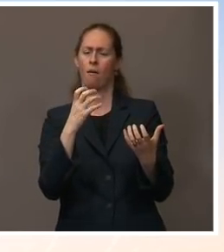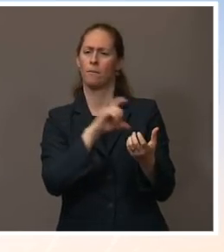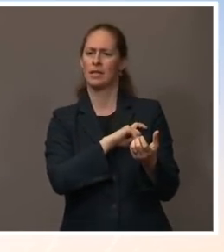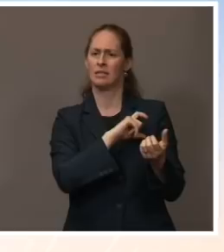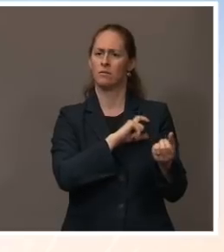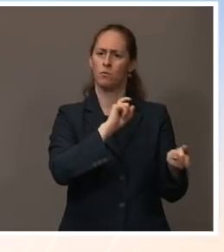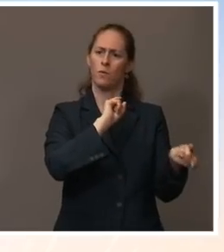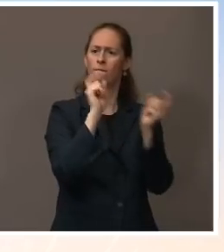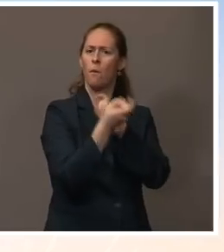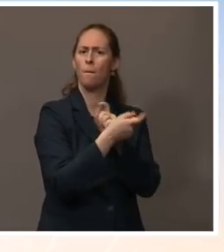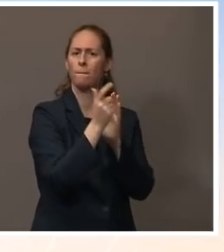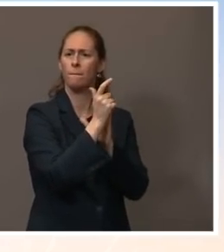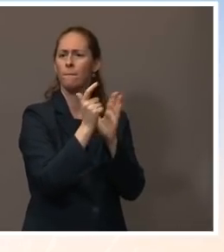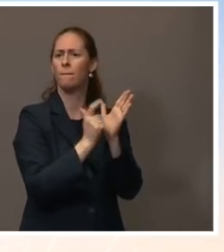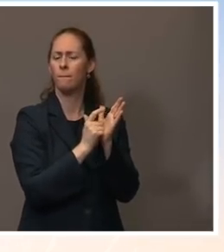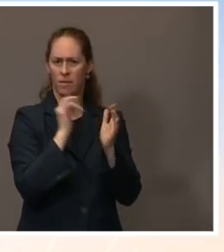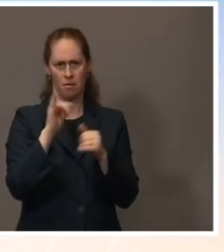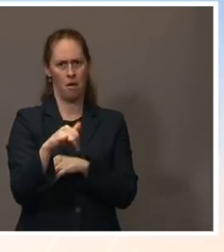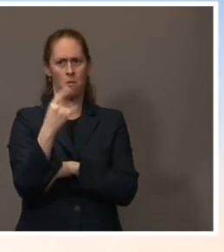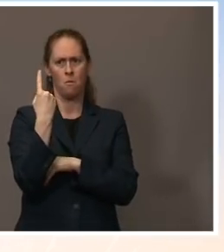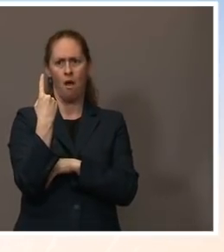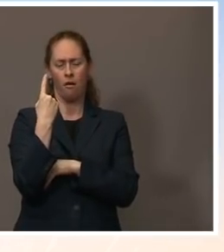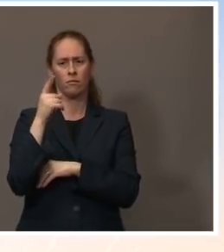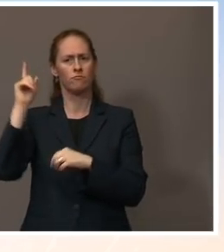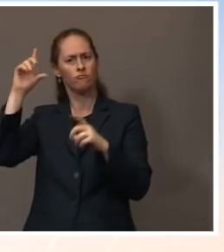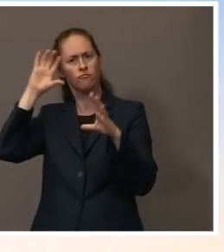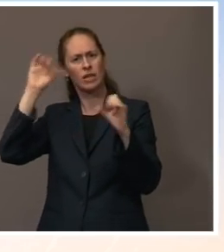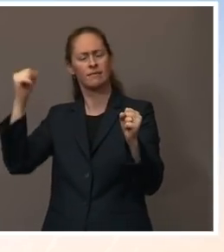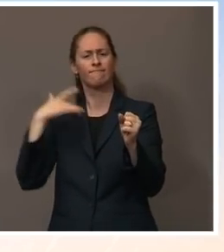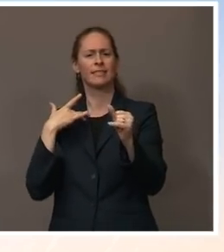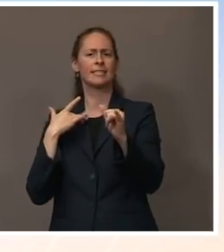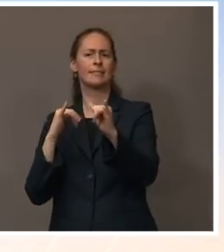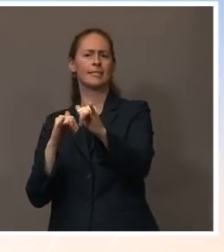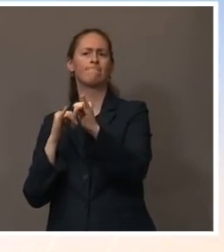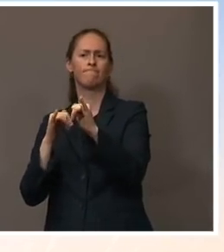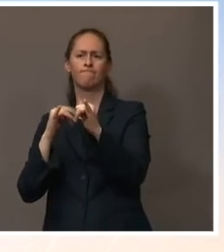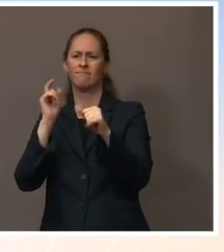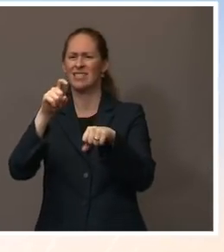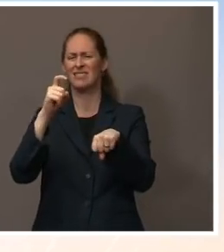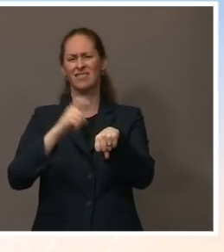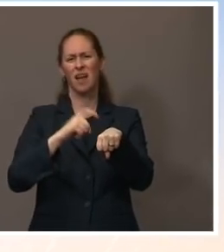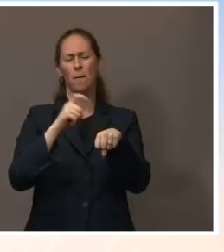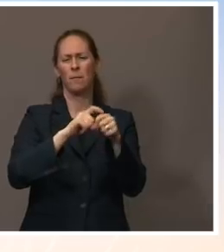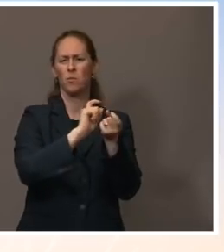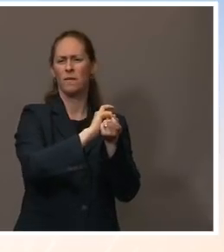neither does the President. We need -- police reform is long outdated. But it's also important to take steps to --